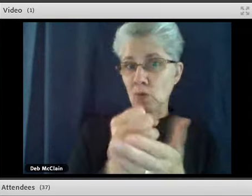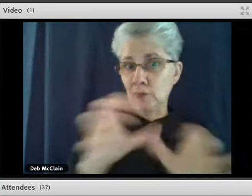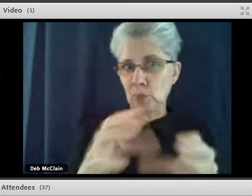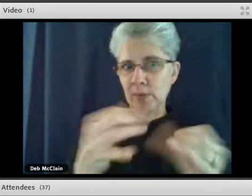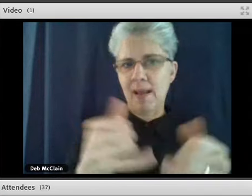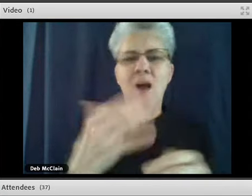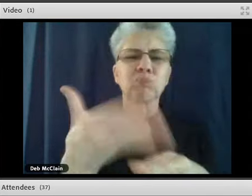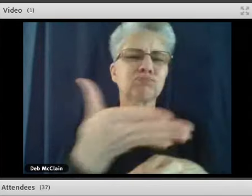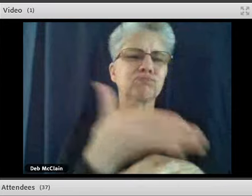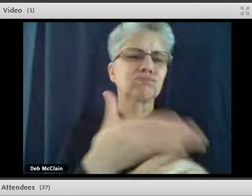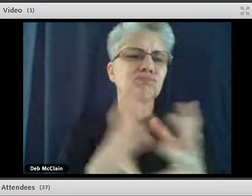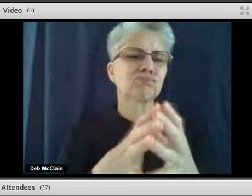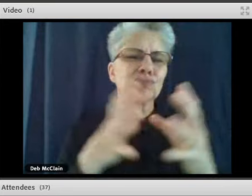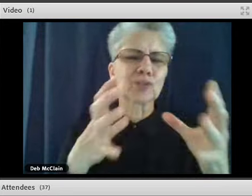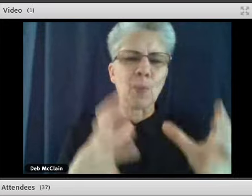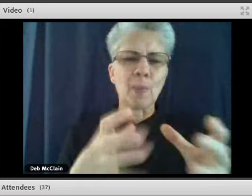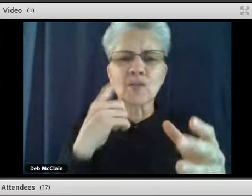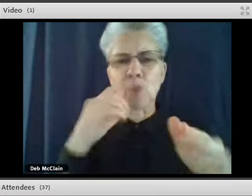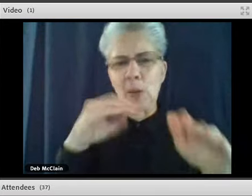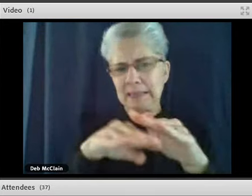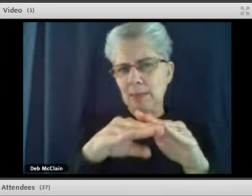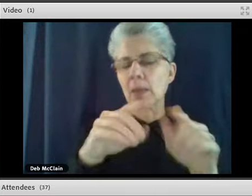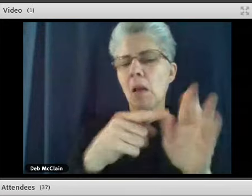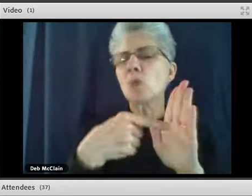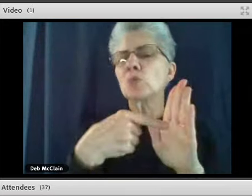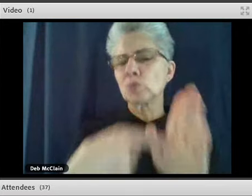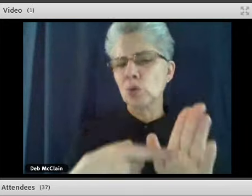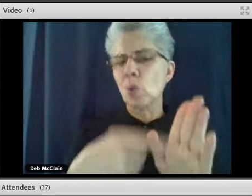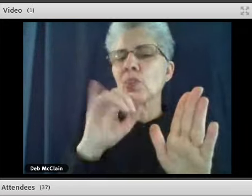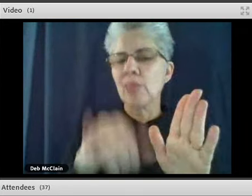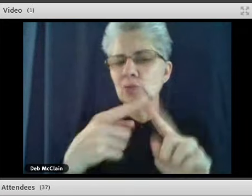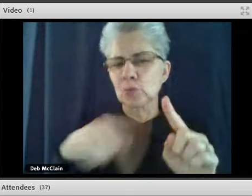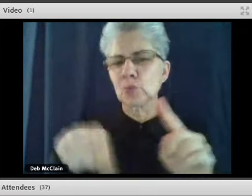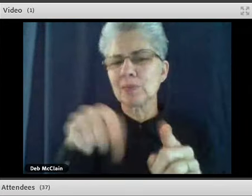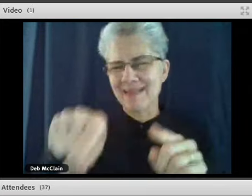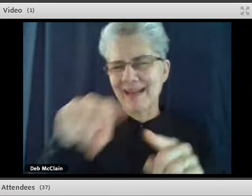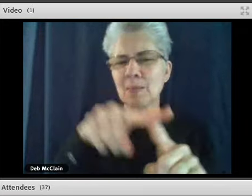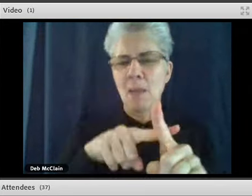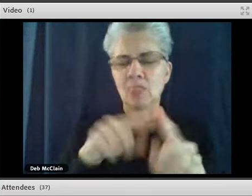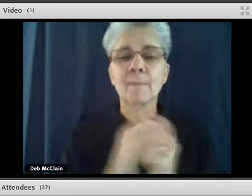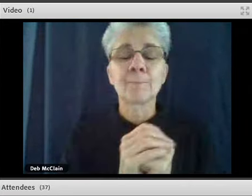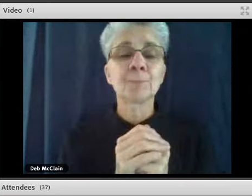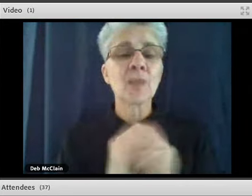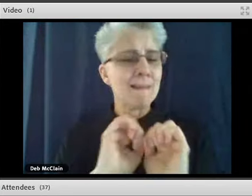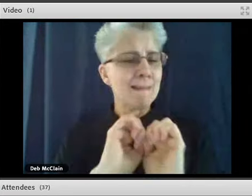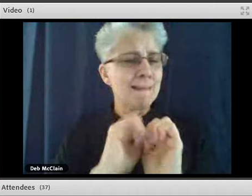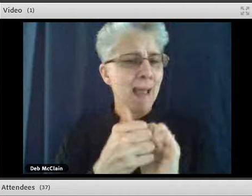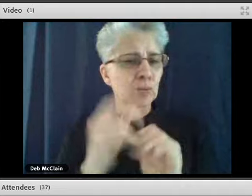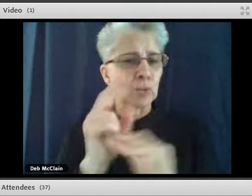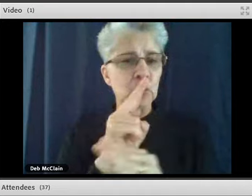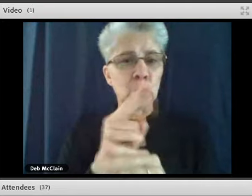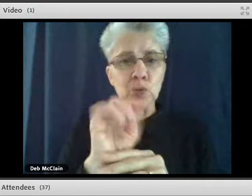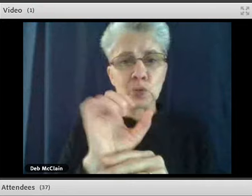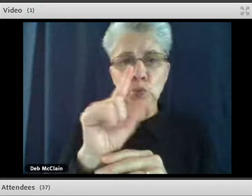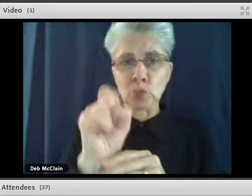they've made it so much better, in terms of accessibility. But I'll show you that next month. And then, how to use tools, apps, and resources